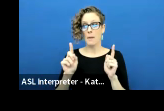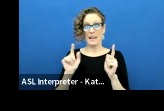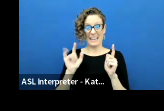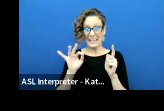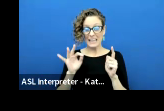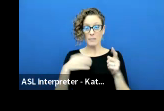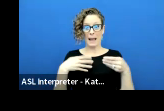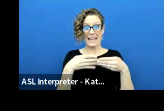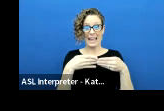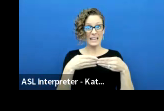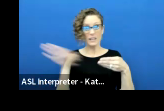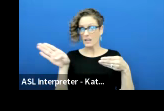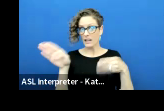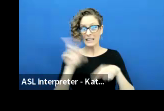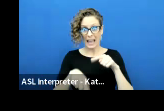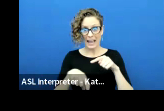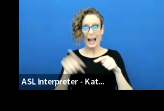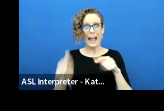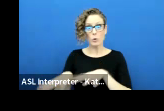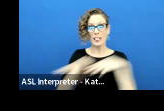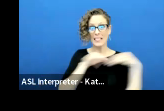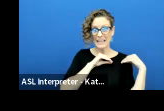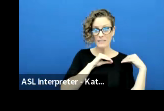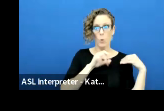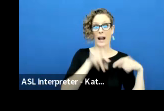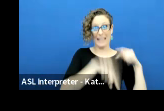and I need to get out of out of the environment or I can't get into my house because I can't